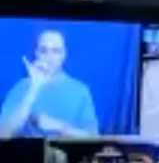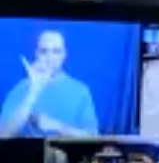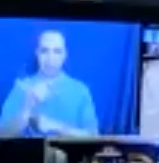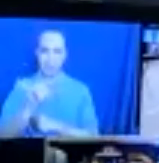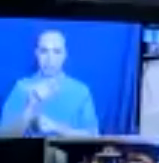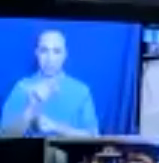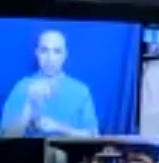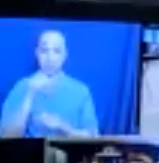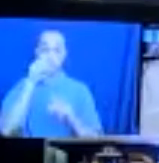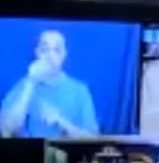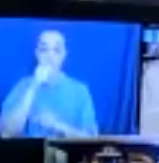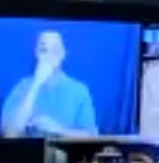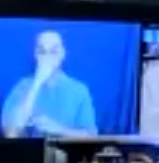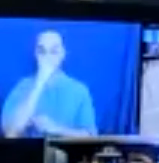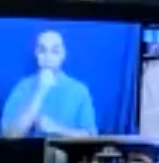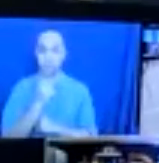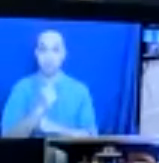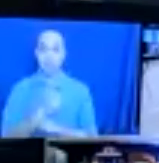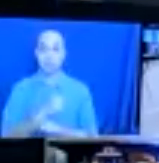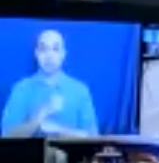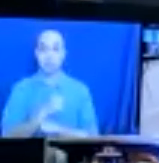I'M GOING TO GO THIS ANGLE. THAT'S WHERE THE PUNCH, THE